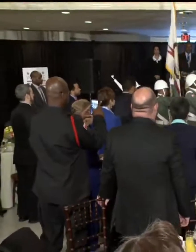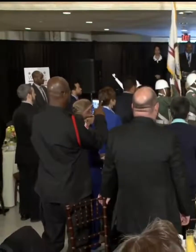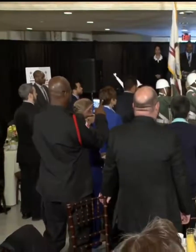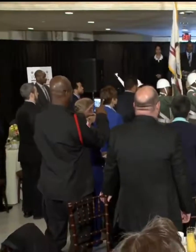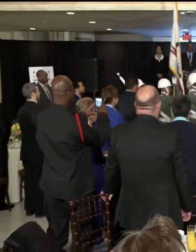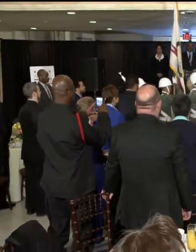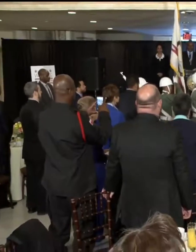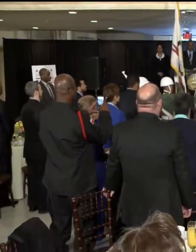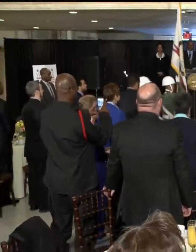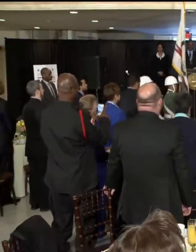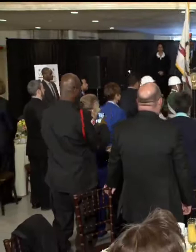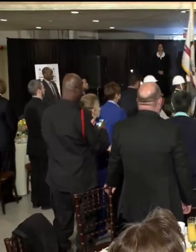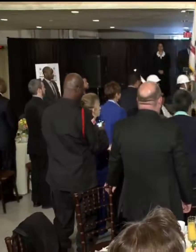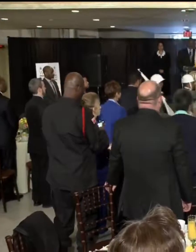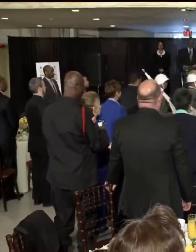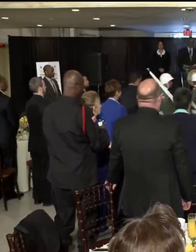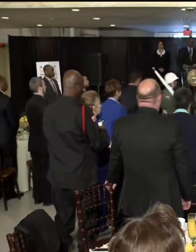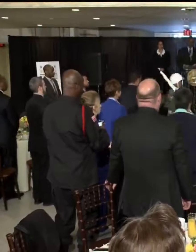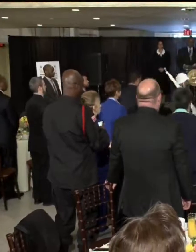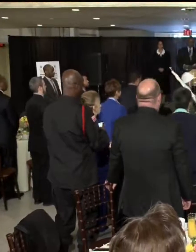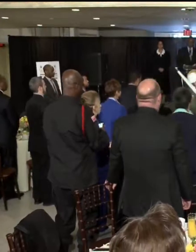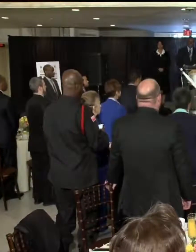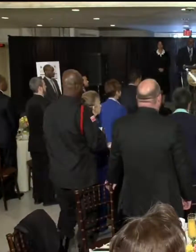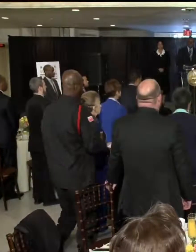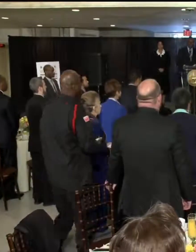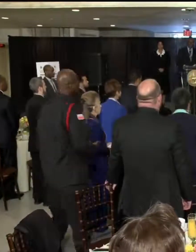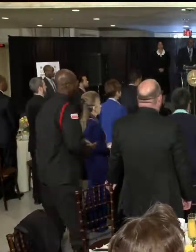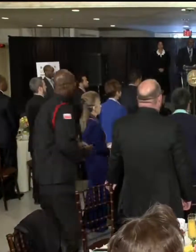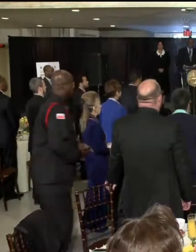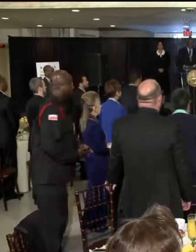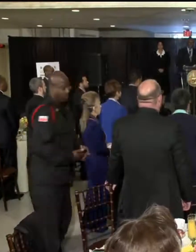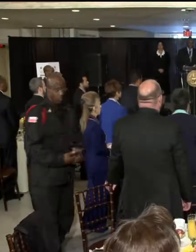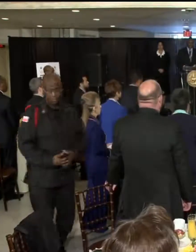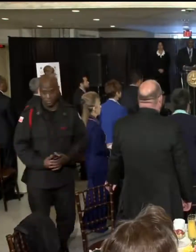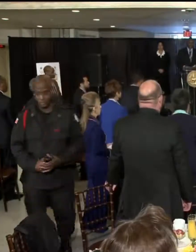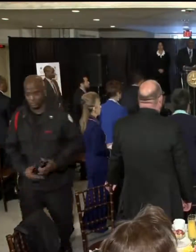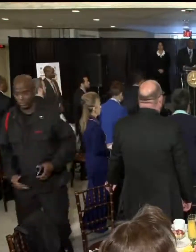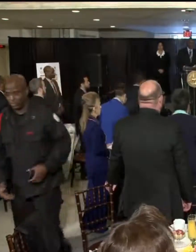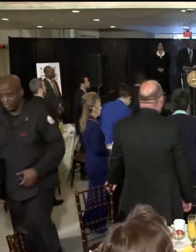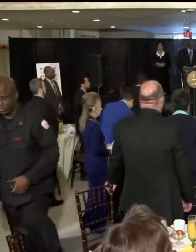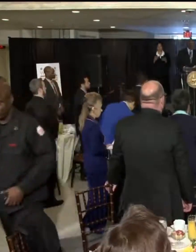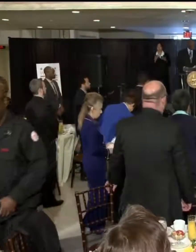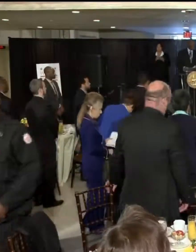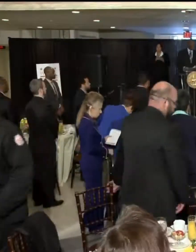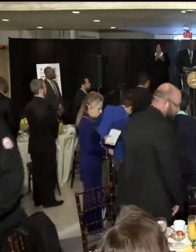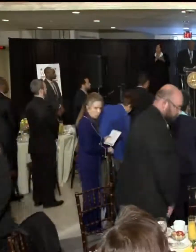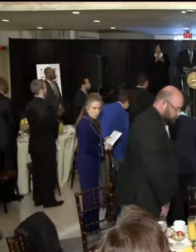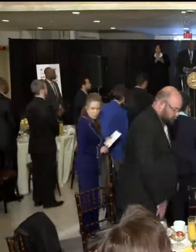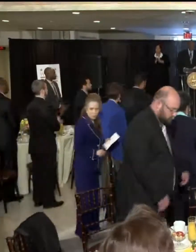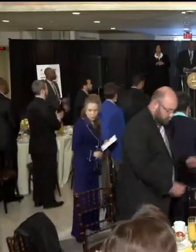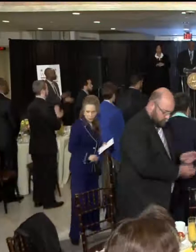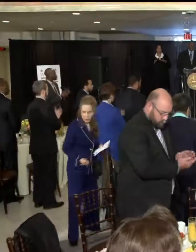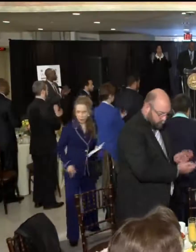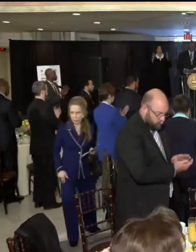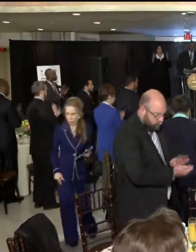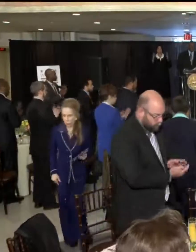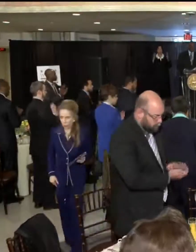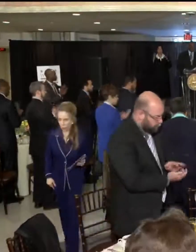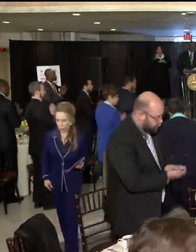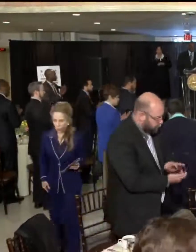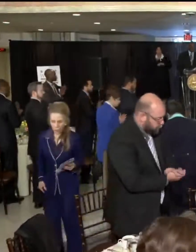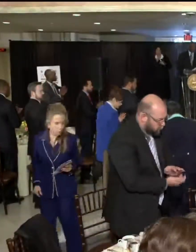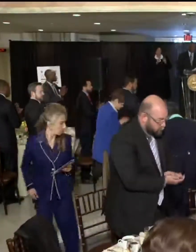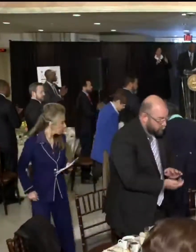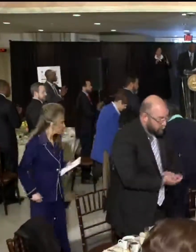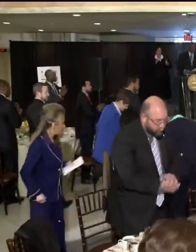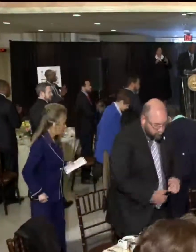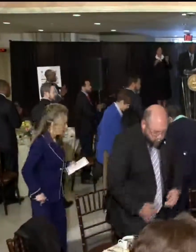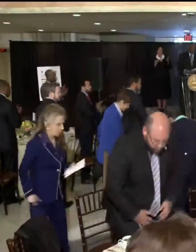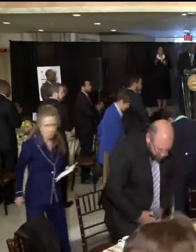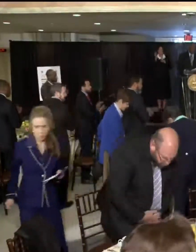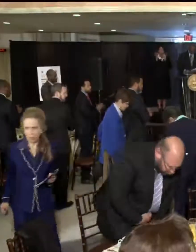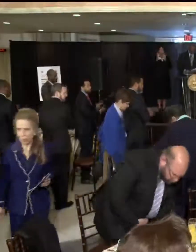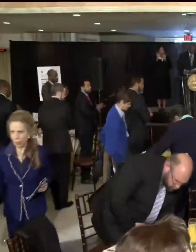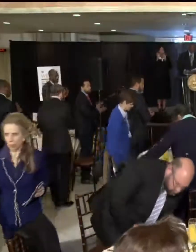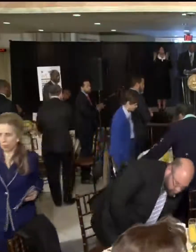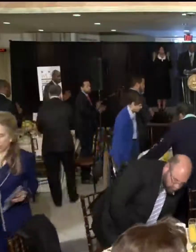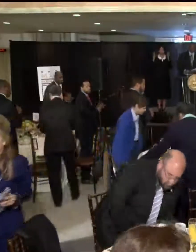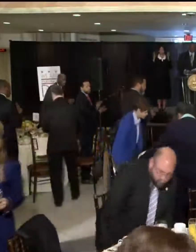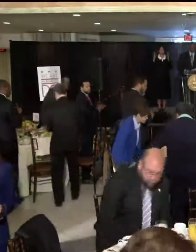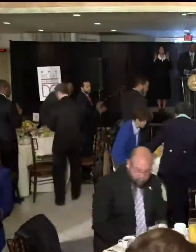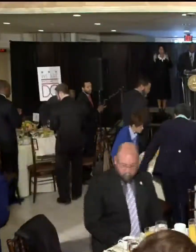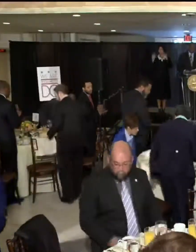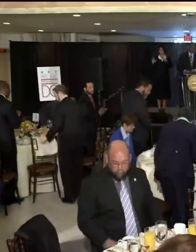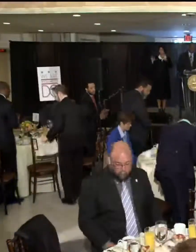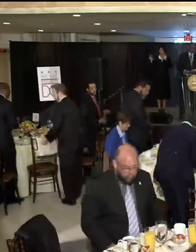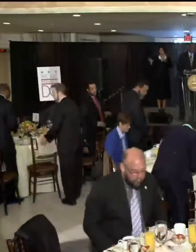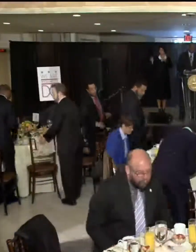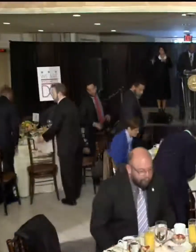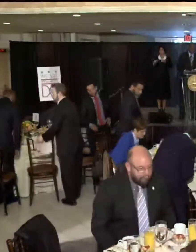LET'S -- YOUNG PEOPLE, YOU MAY BE SEATED, THOSE YOUNG PEOPLE